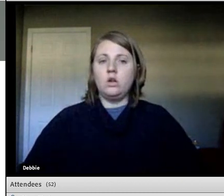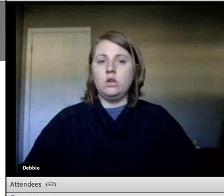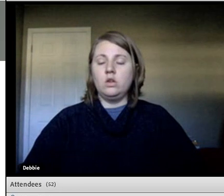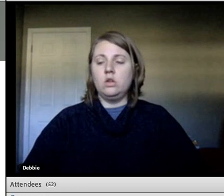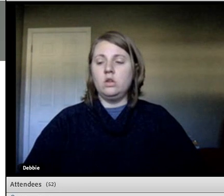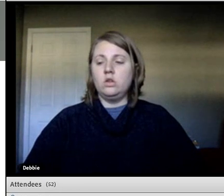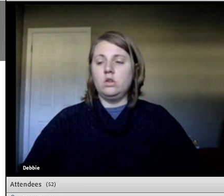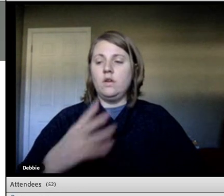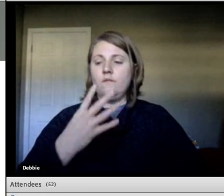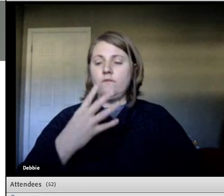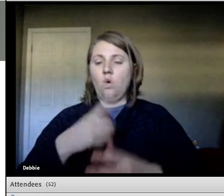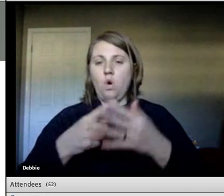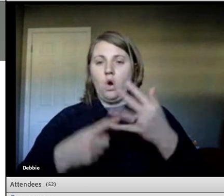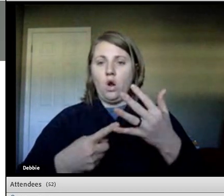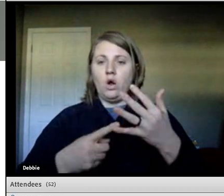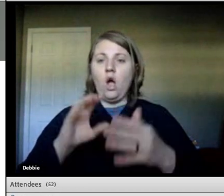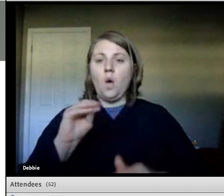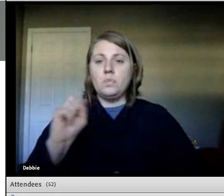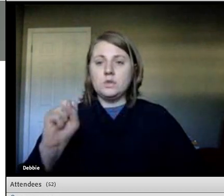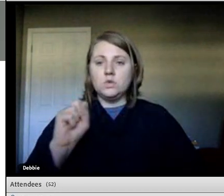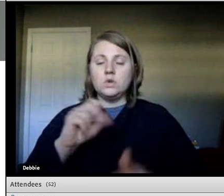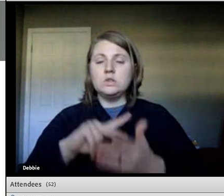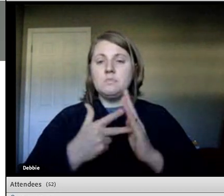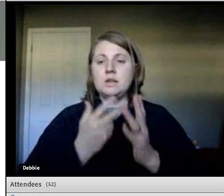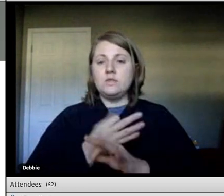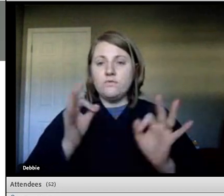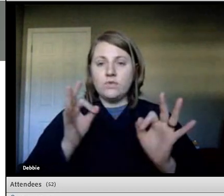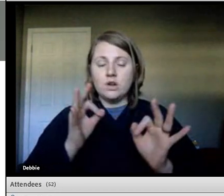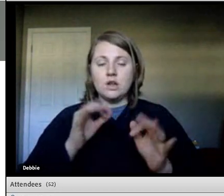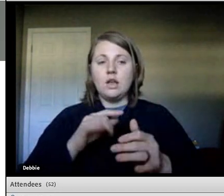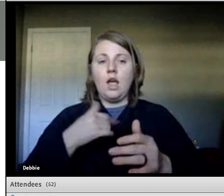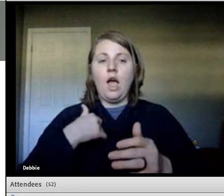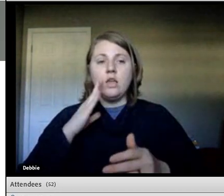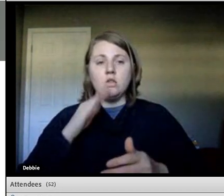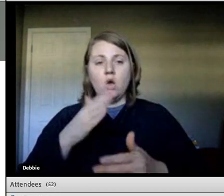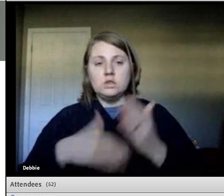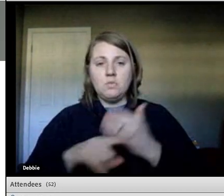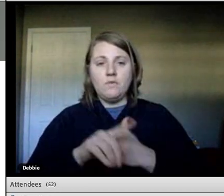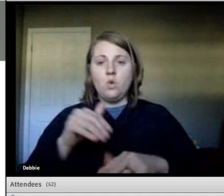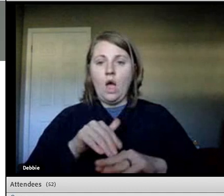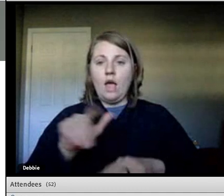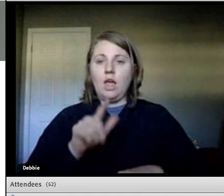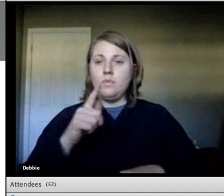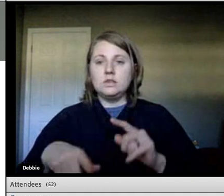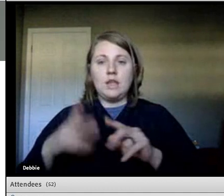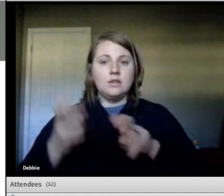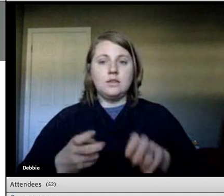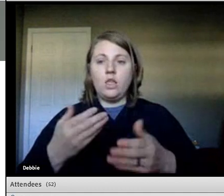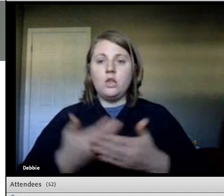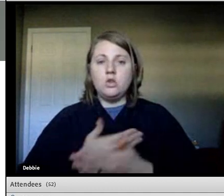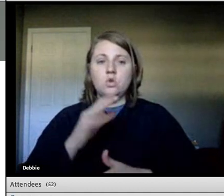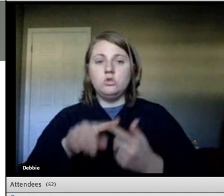I know some of you at libraries can't download new fonts to your computers, but if you can, these are great options.